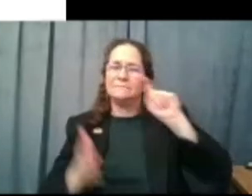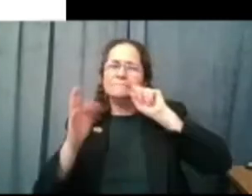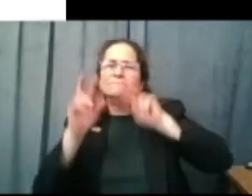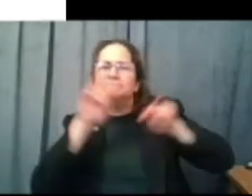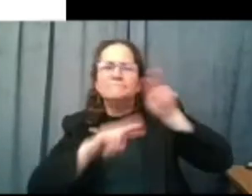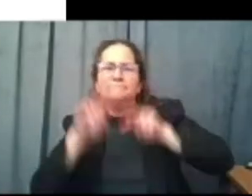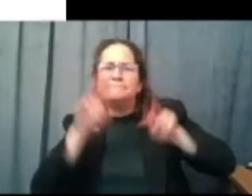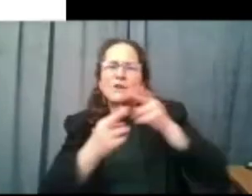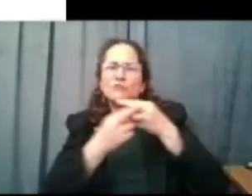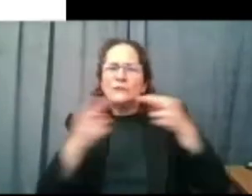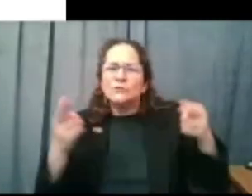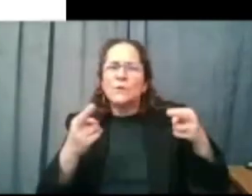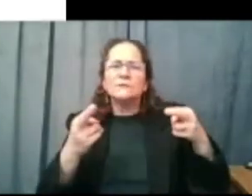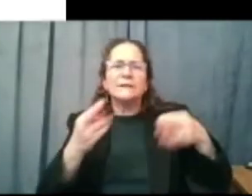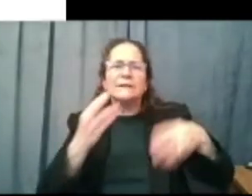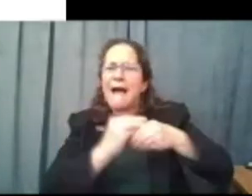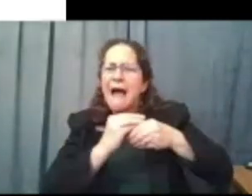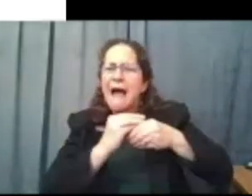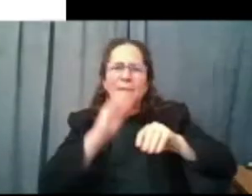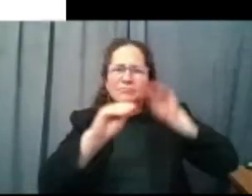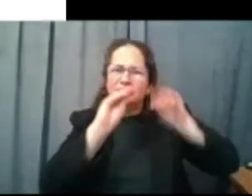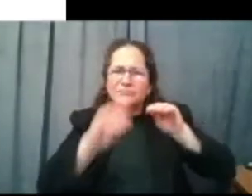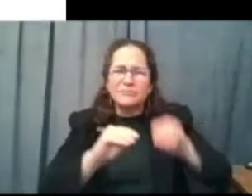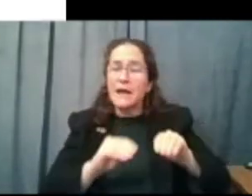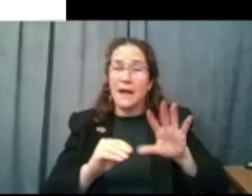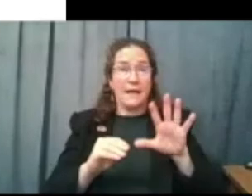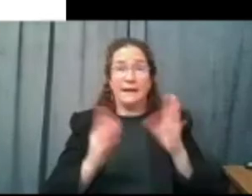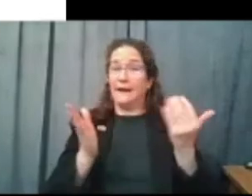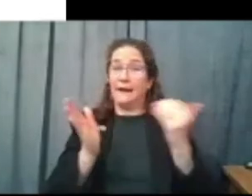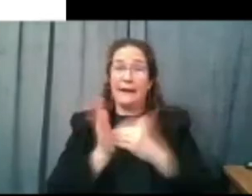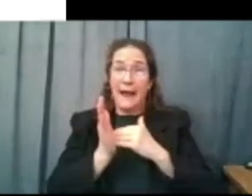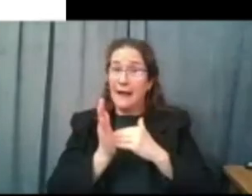And please feel free to give me feedback on the graduation